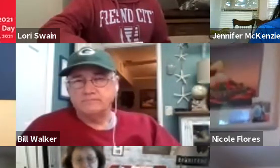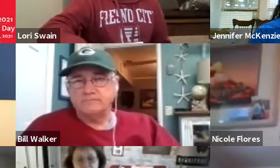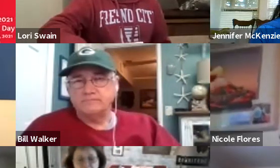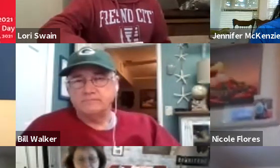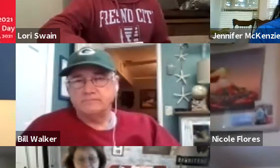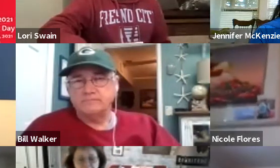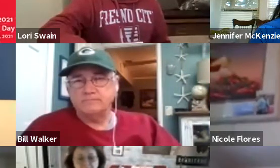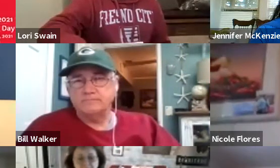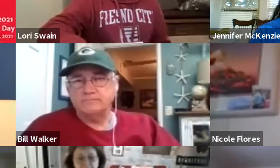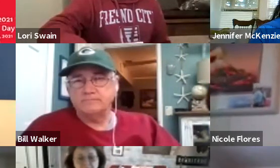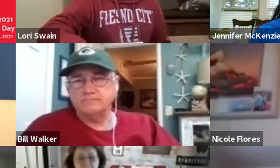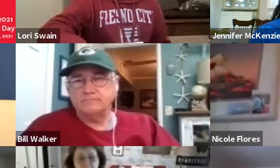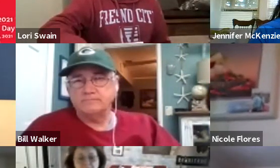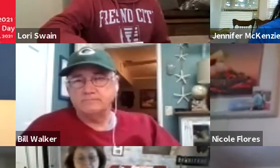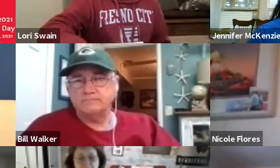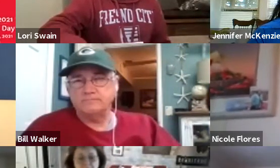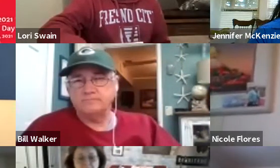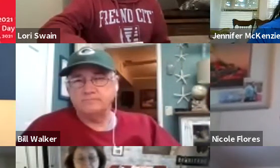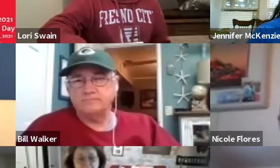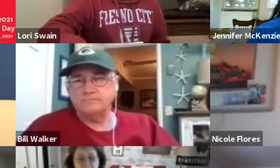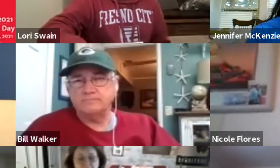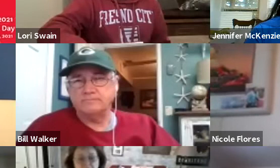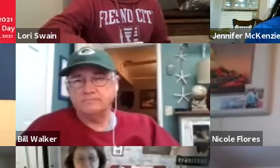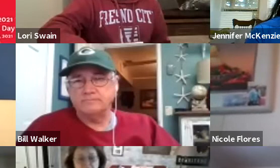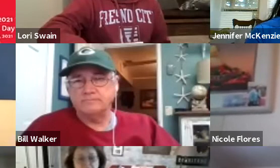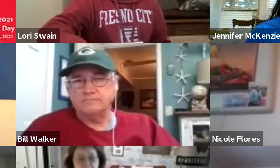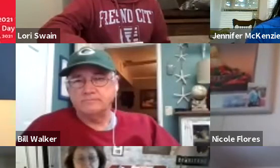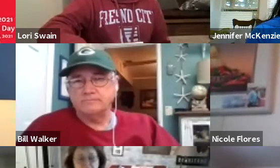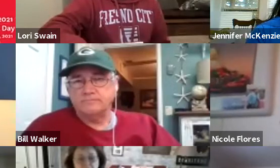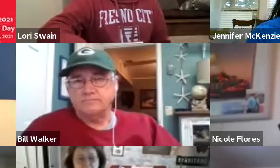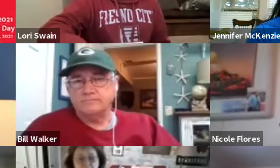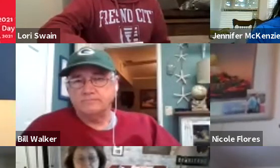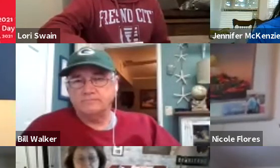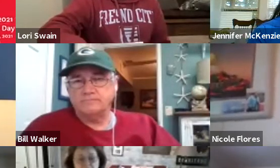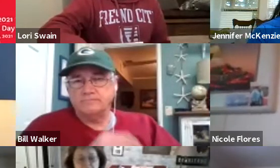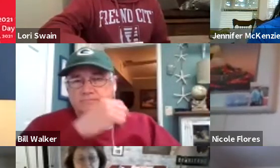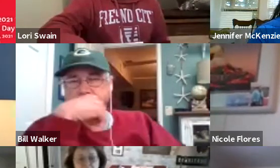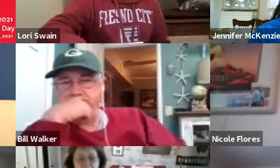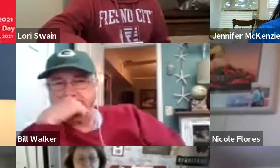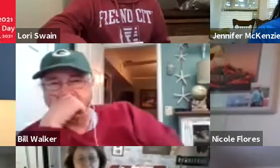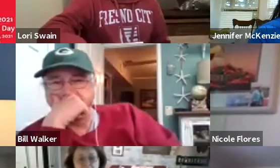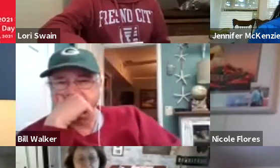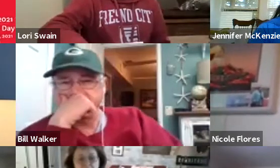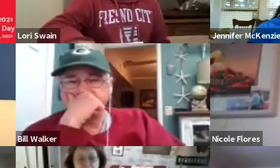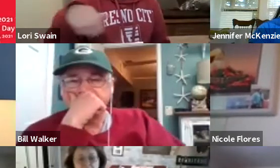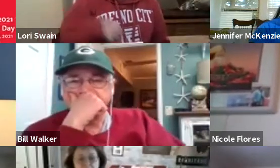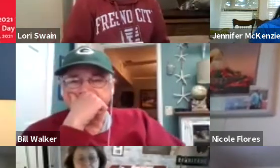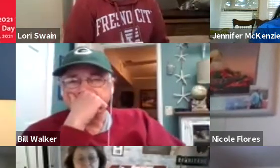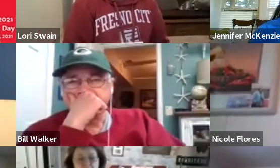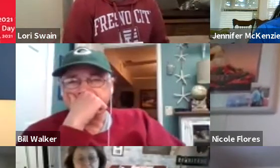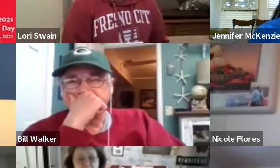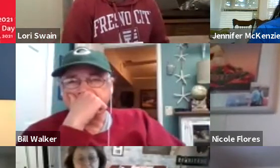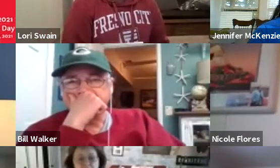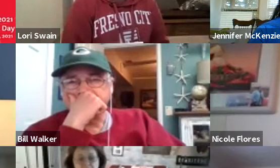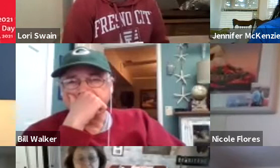an opportunity to I have the opportunity to assist students. I work with ADT students accelerated degree for transfer and a few of